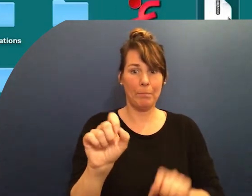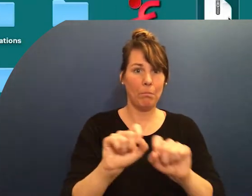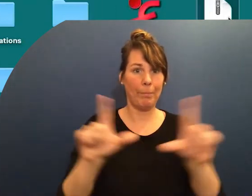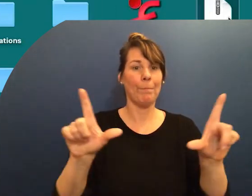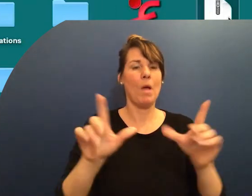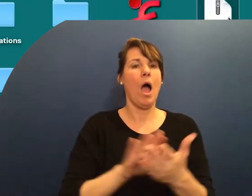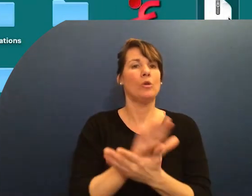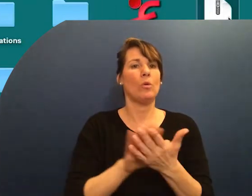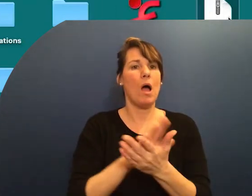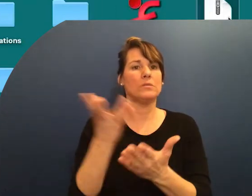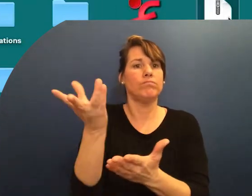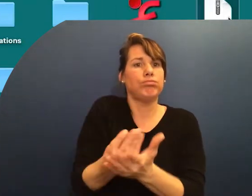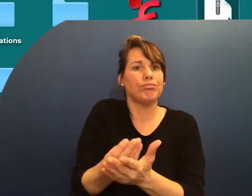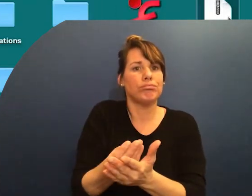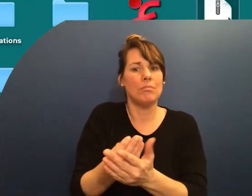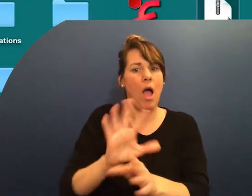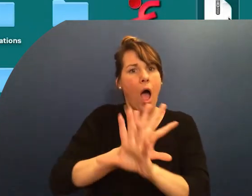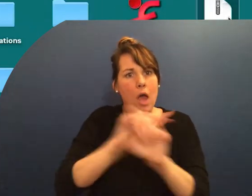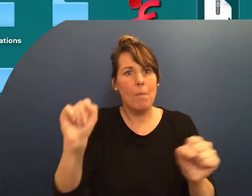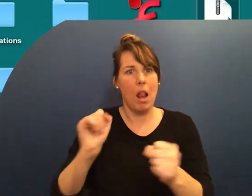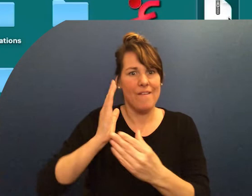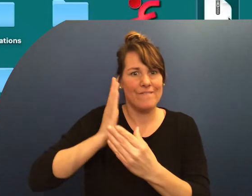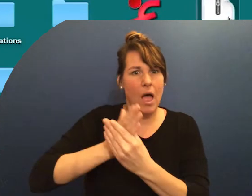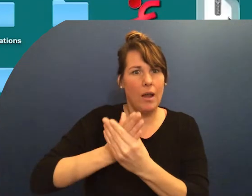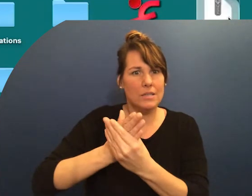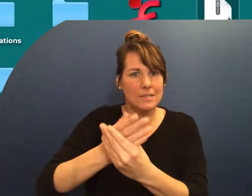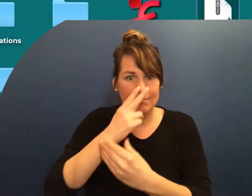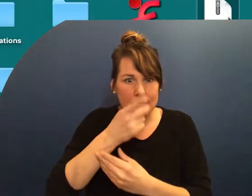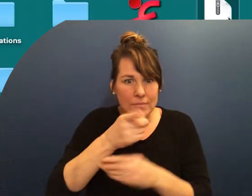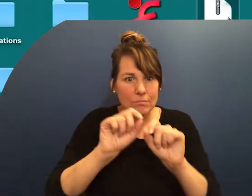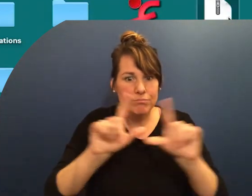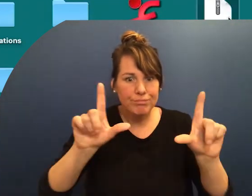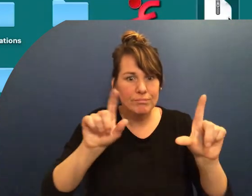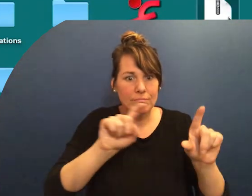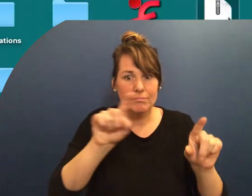When I click on this, it should automatically extract the files.